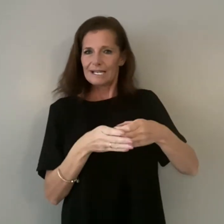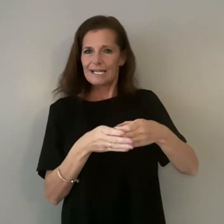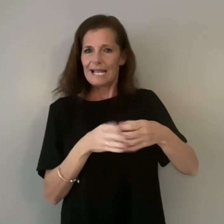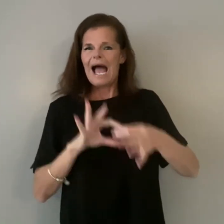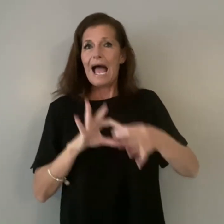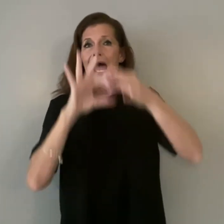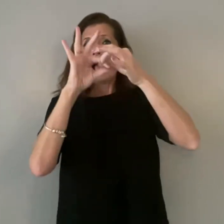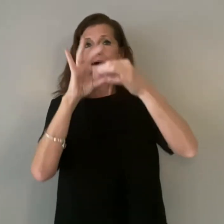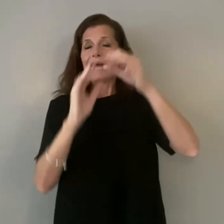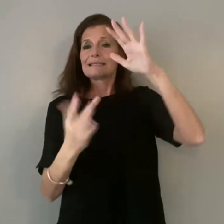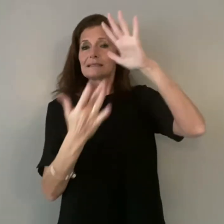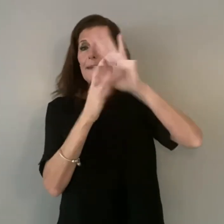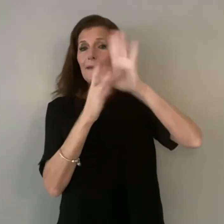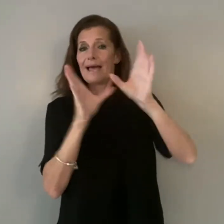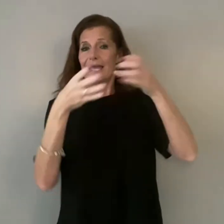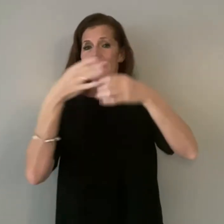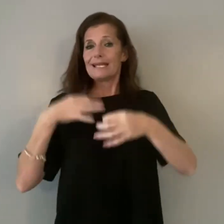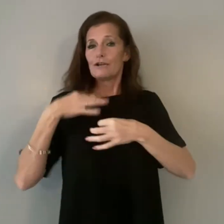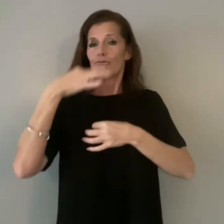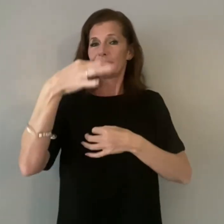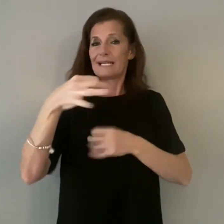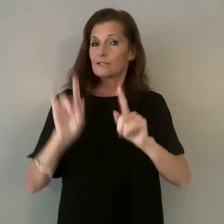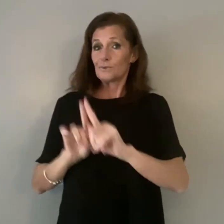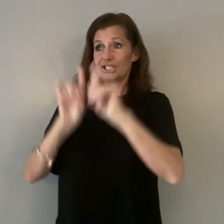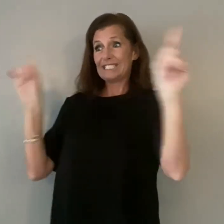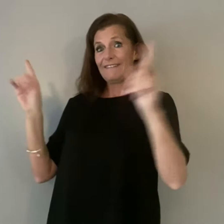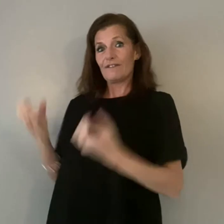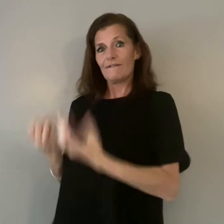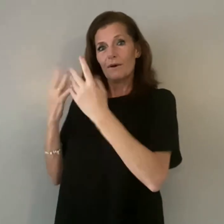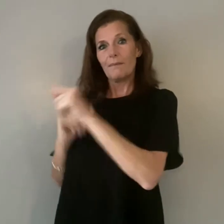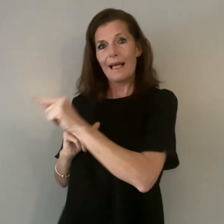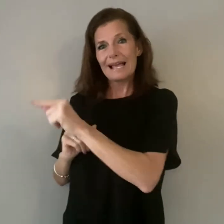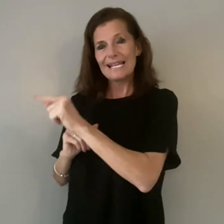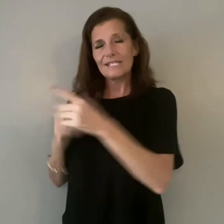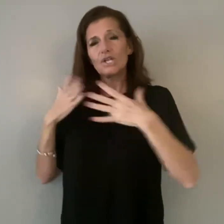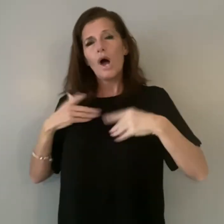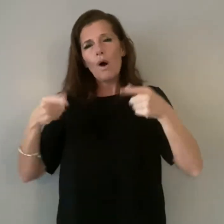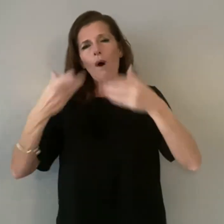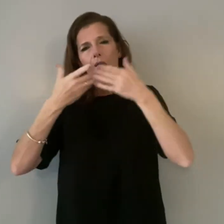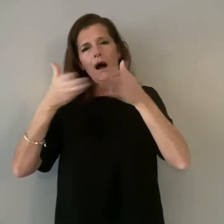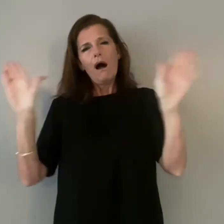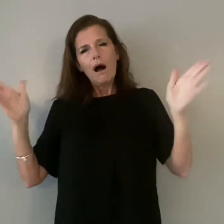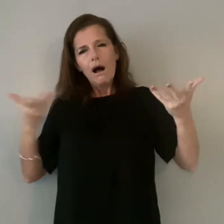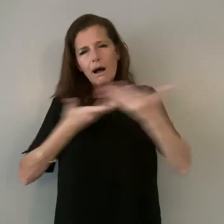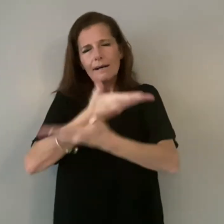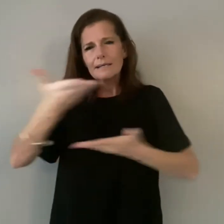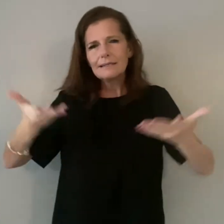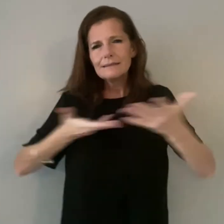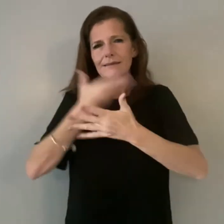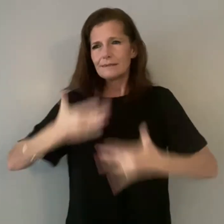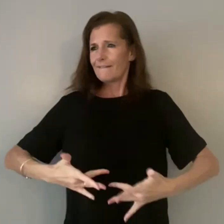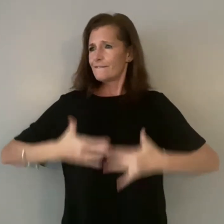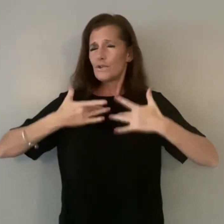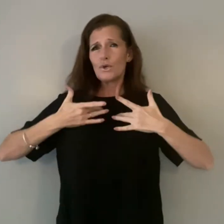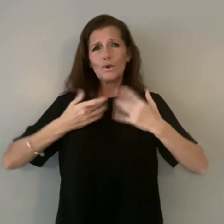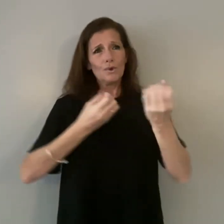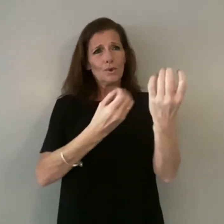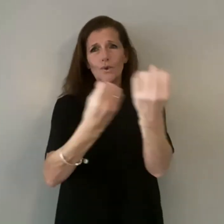And of course that's quite different from what Blaze are doing. And I really want to have that discussion openly and get lots of opinions on this